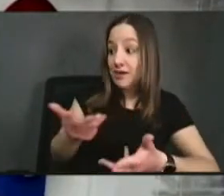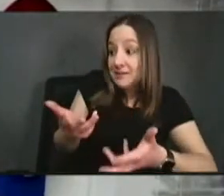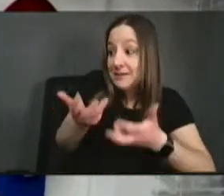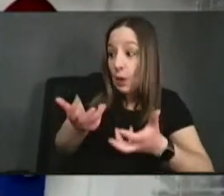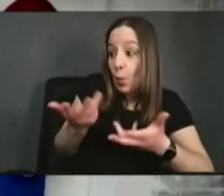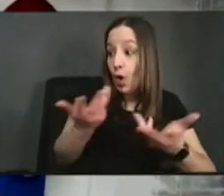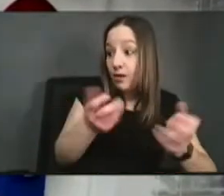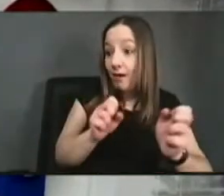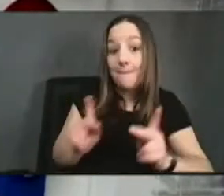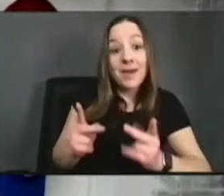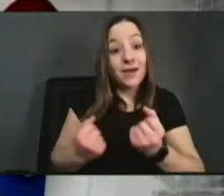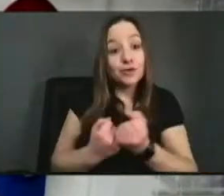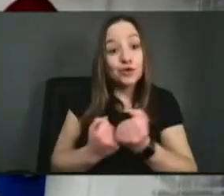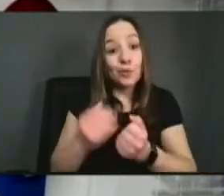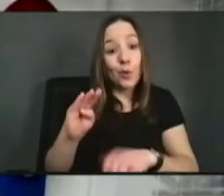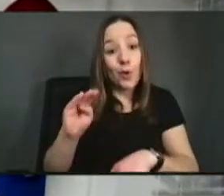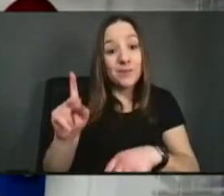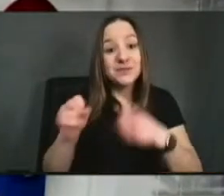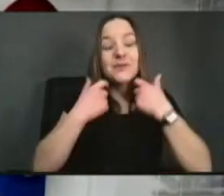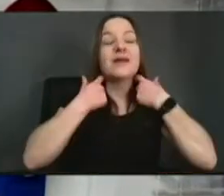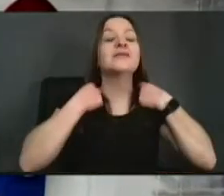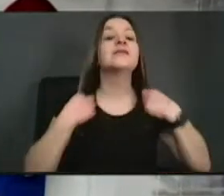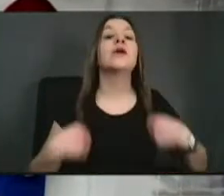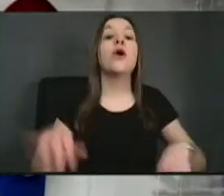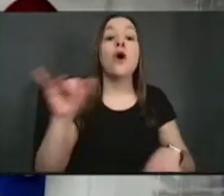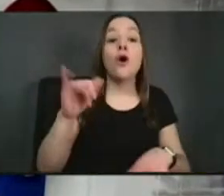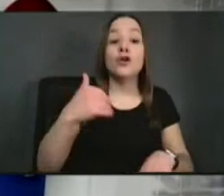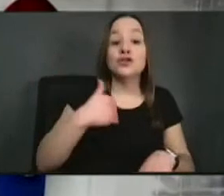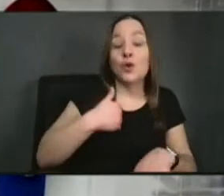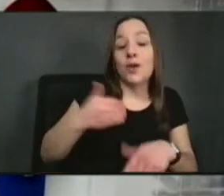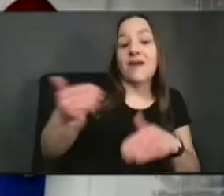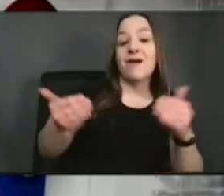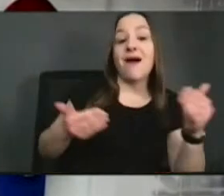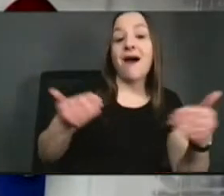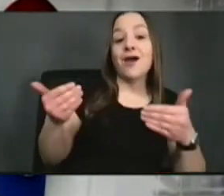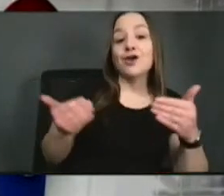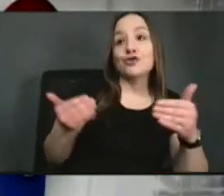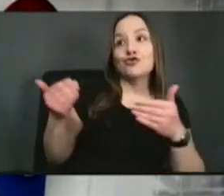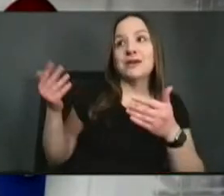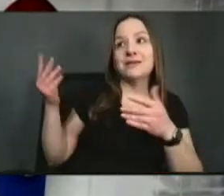have expressed that they do want to come back and support